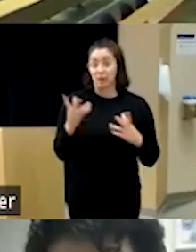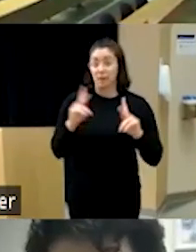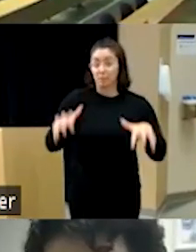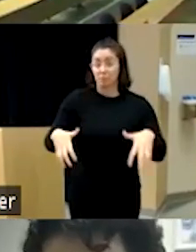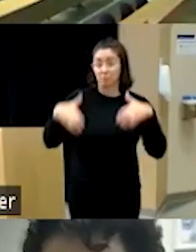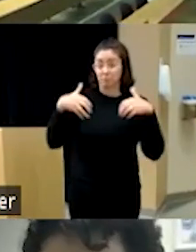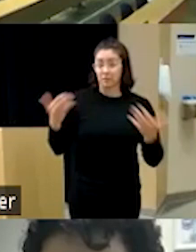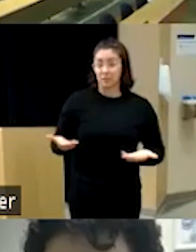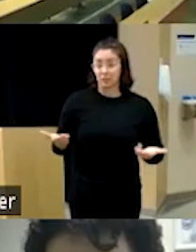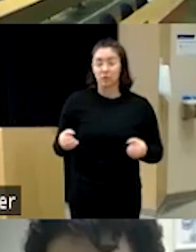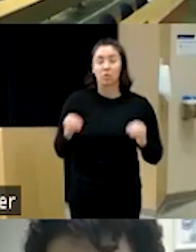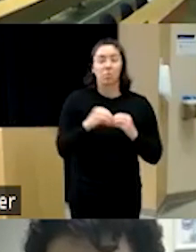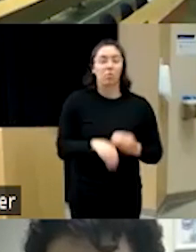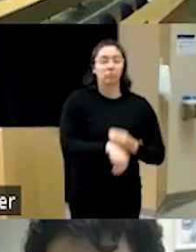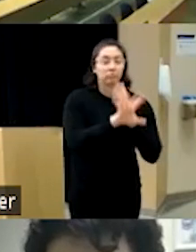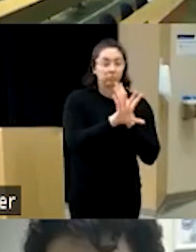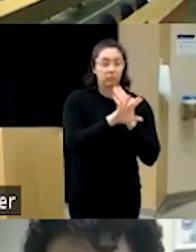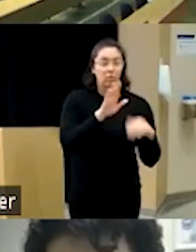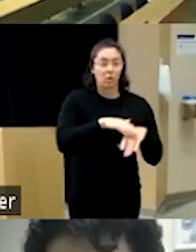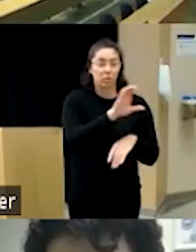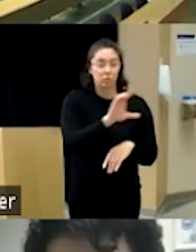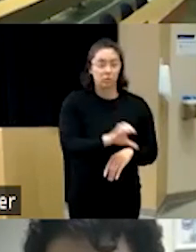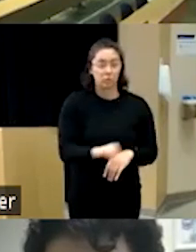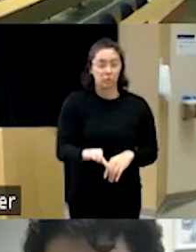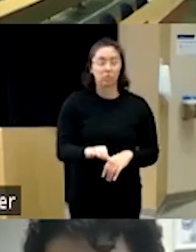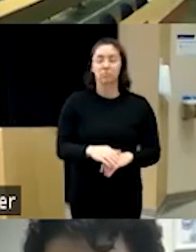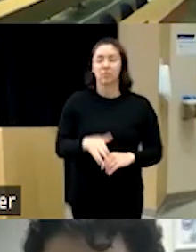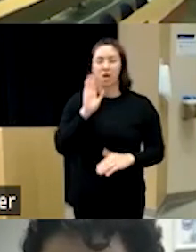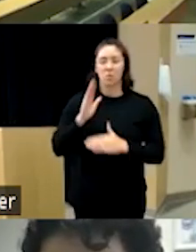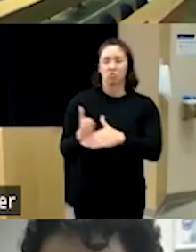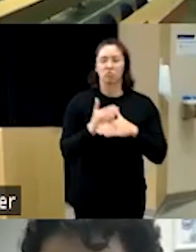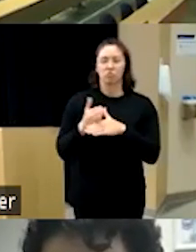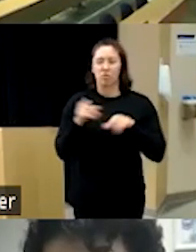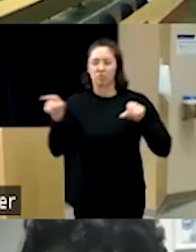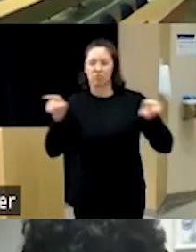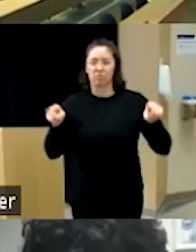room and many more on Zoom so I'm going to do my best to share questions coming from both venues